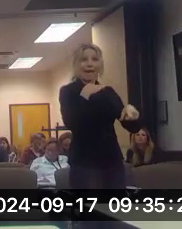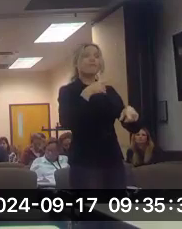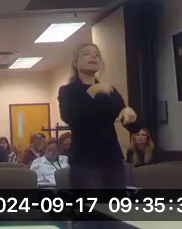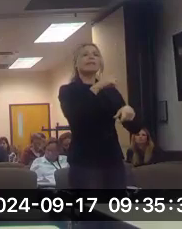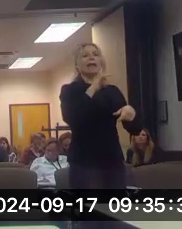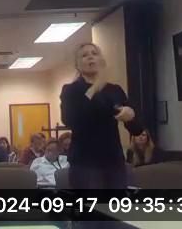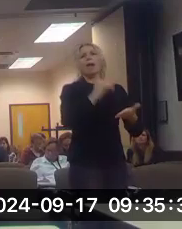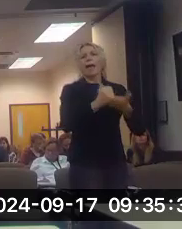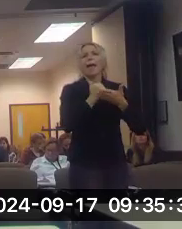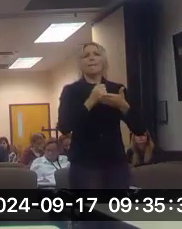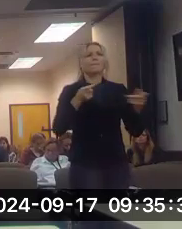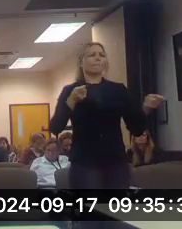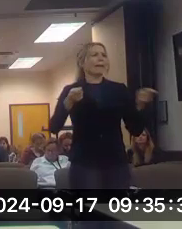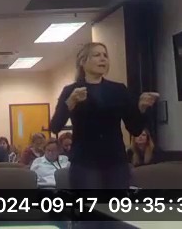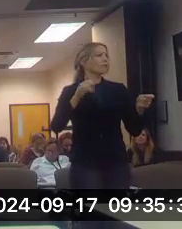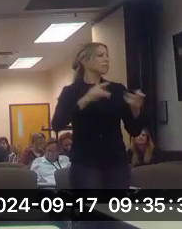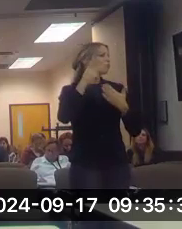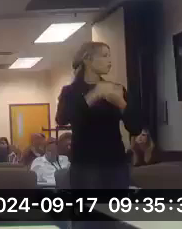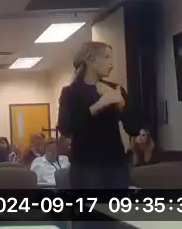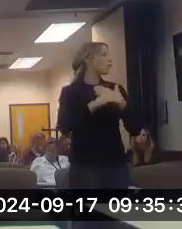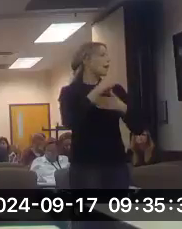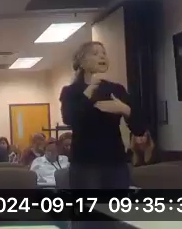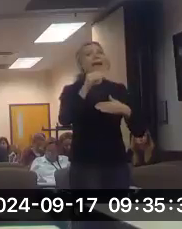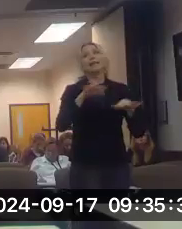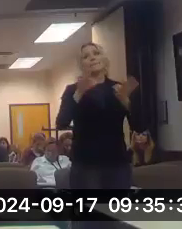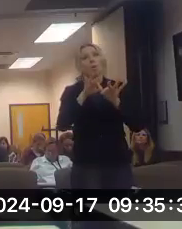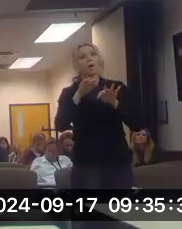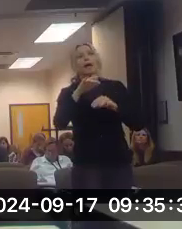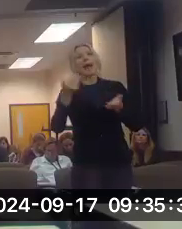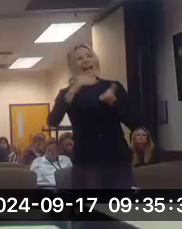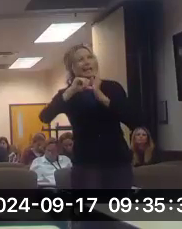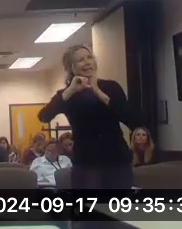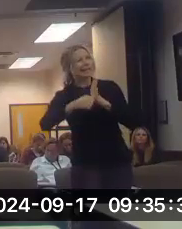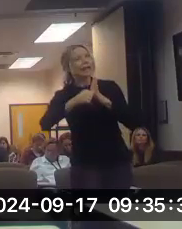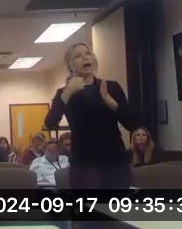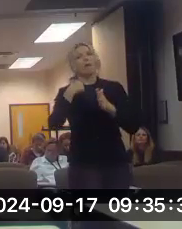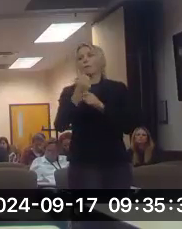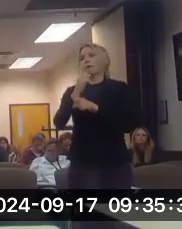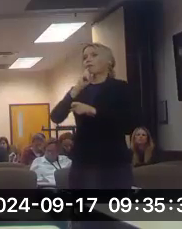Reginald Parson: again, strict guardrails must be in place to ensure that the funds are used exclusively for the program.